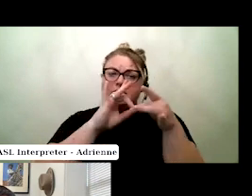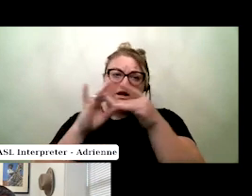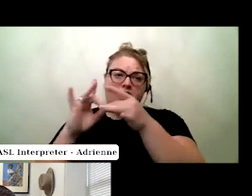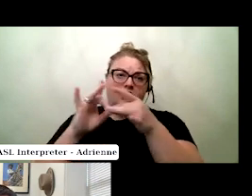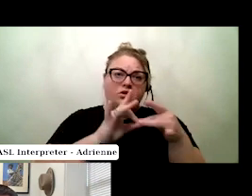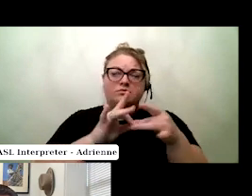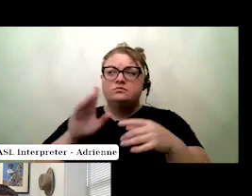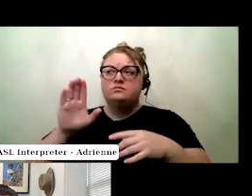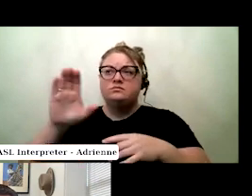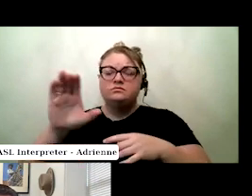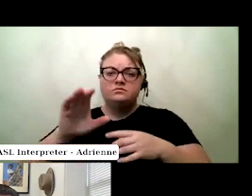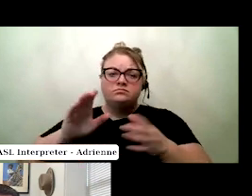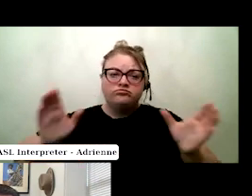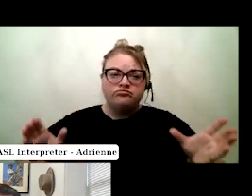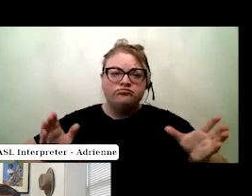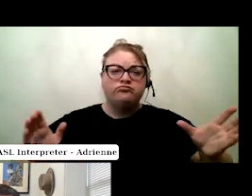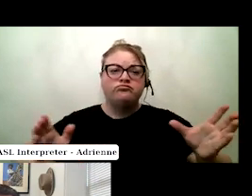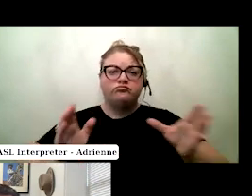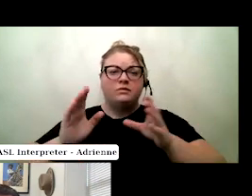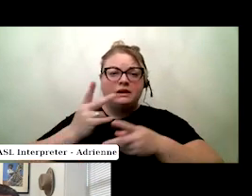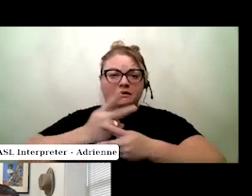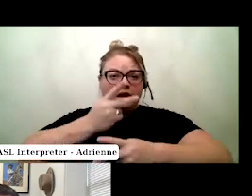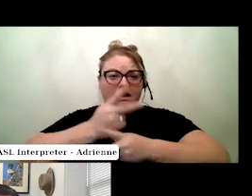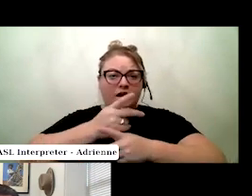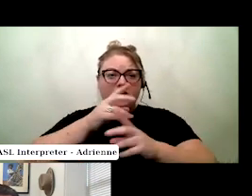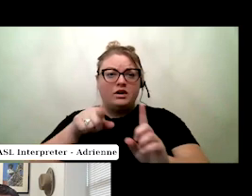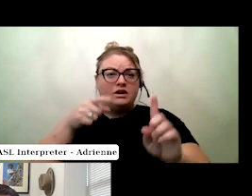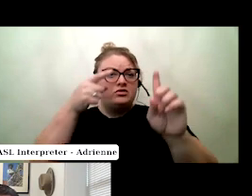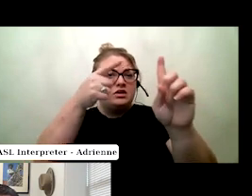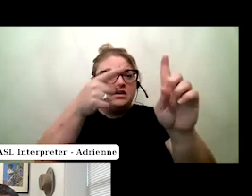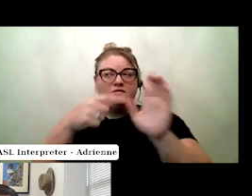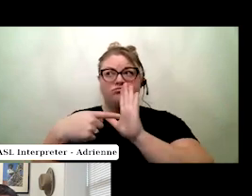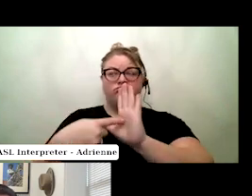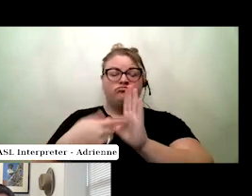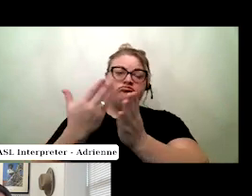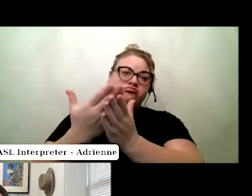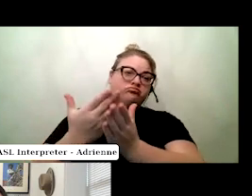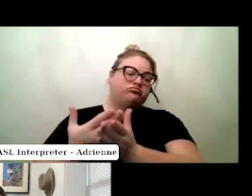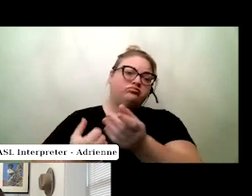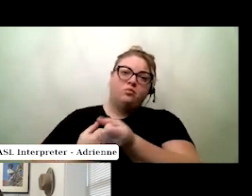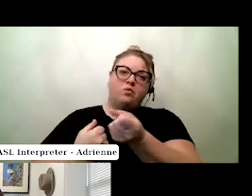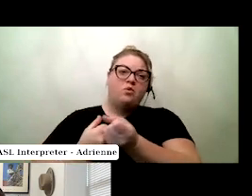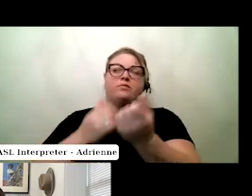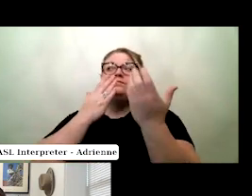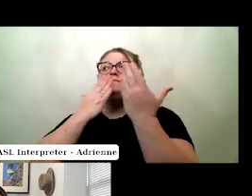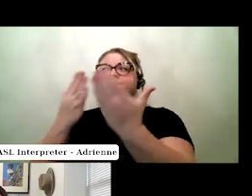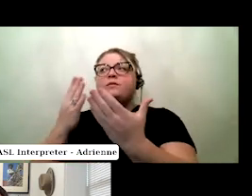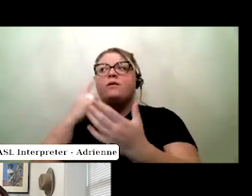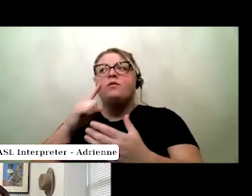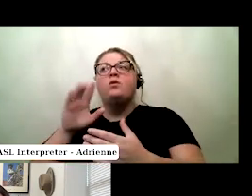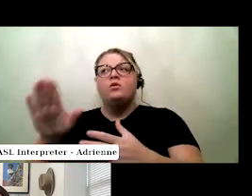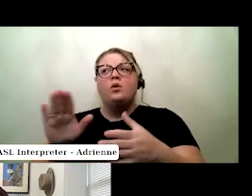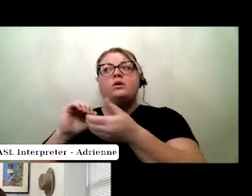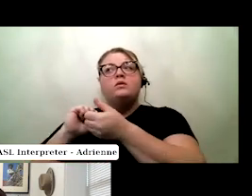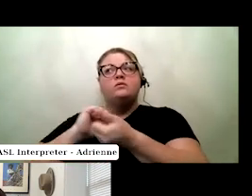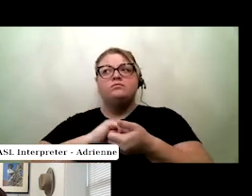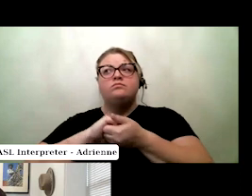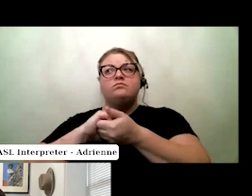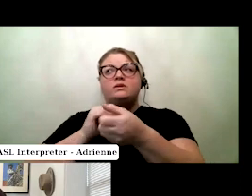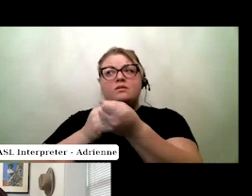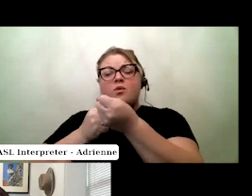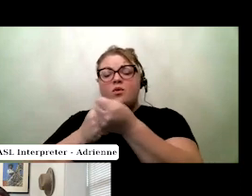Their investment in the Together and Care initiative is reflective of that, and is deeply appreciated. So many thanks to our colleagues from the John A. Hartford Foundation. We're here today.